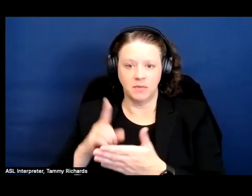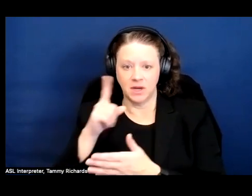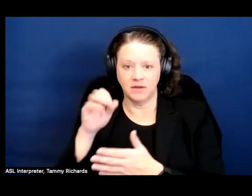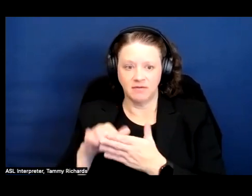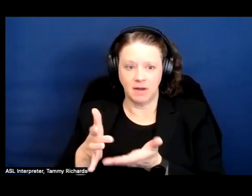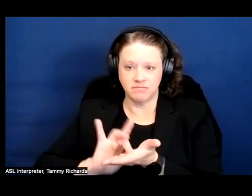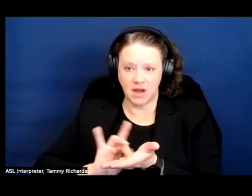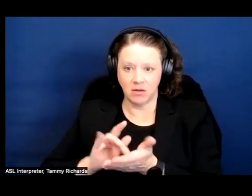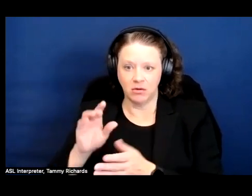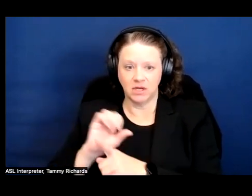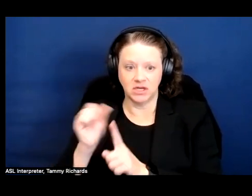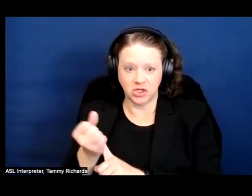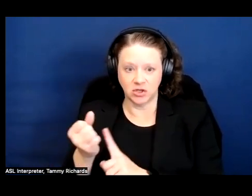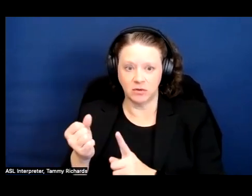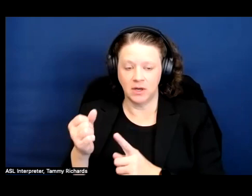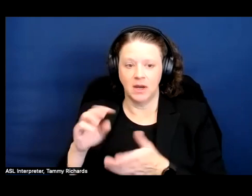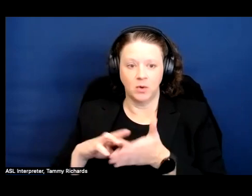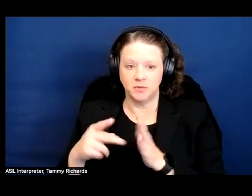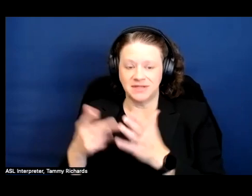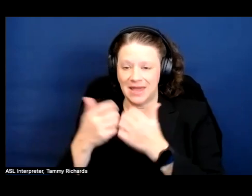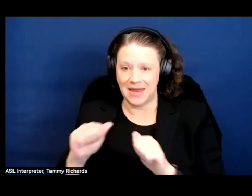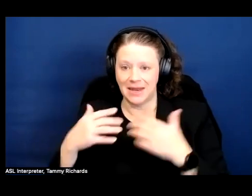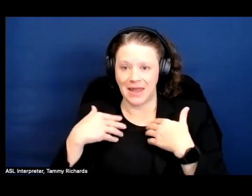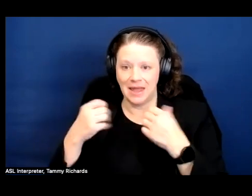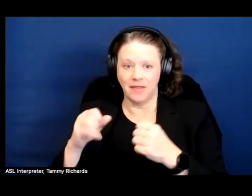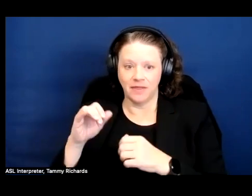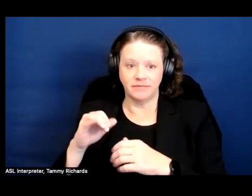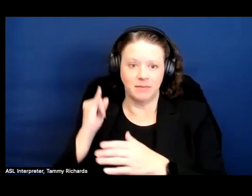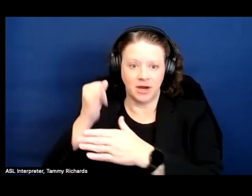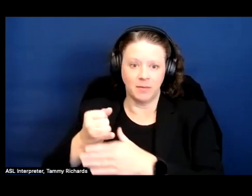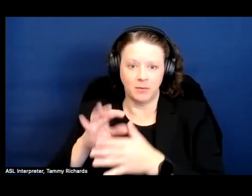So "Source of income" has already been a protected class